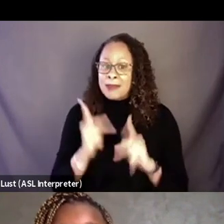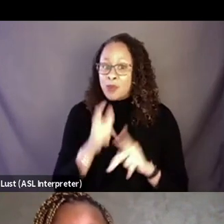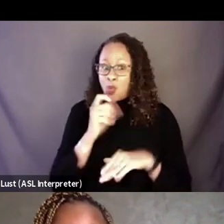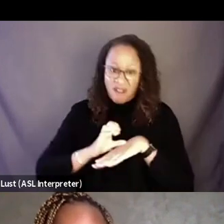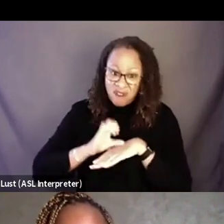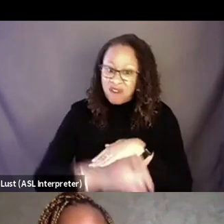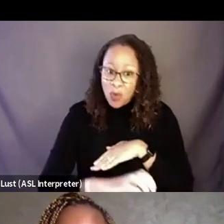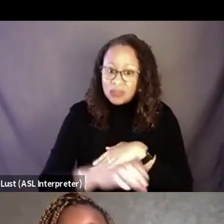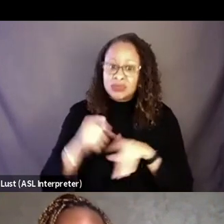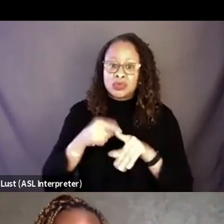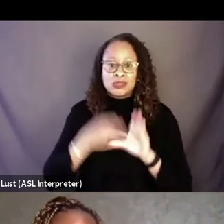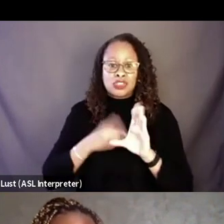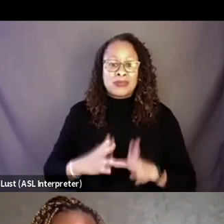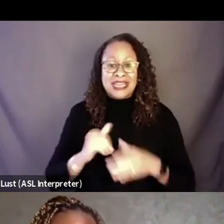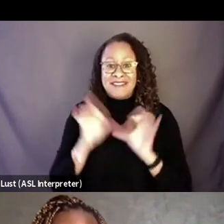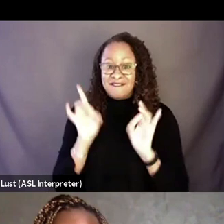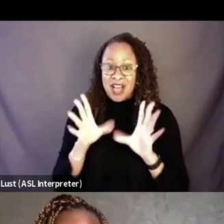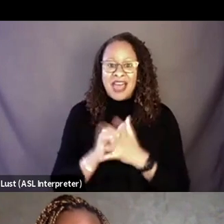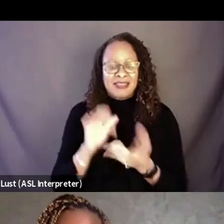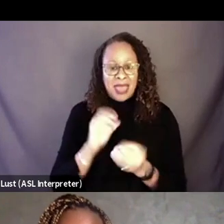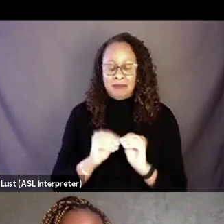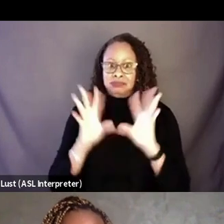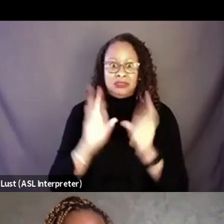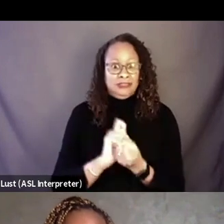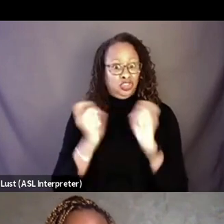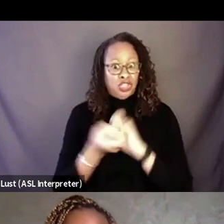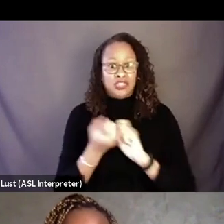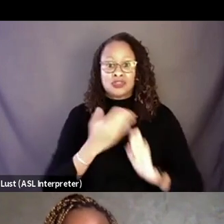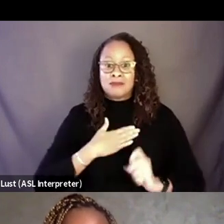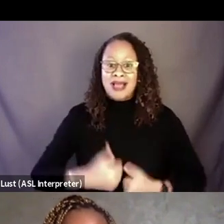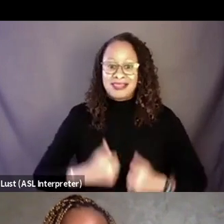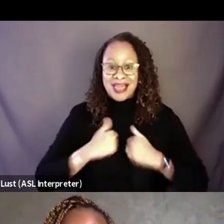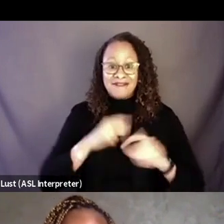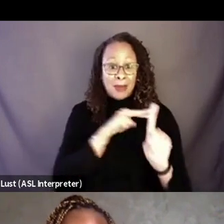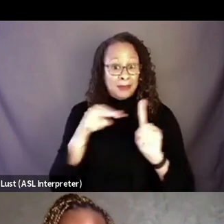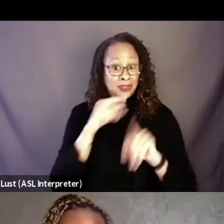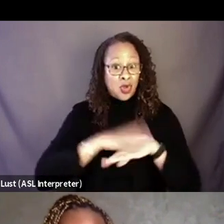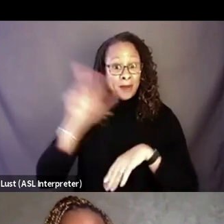in violence that completely changed I think my life and my perspective on politics and it really shook me.